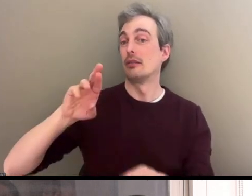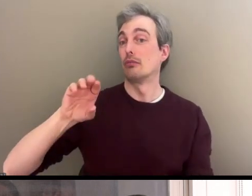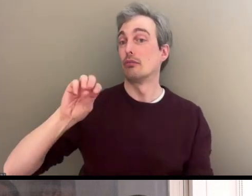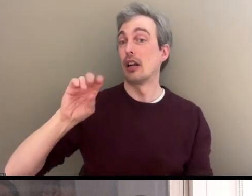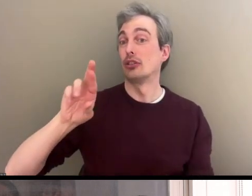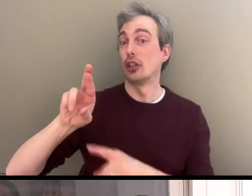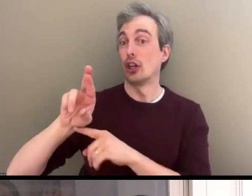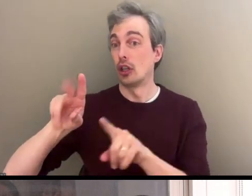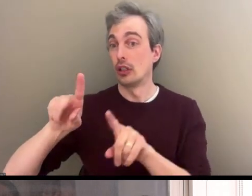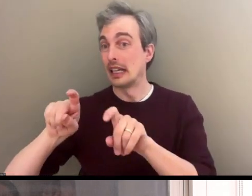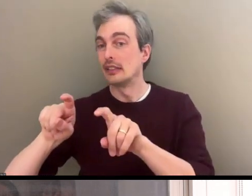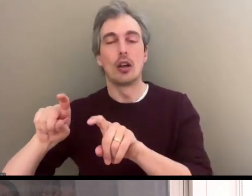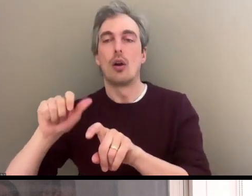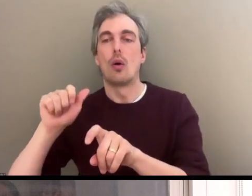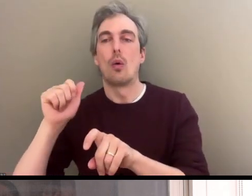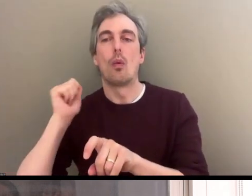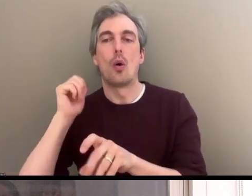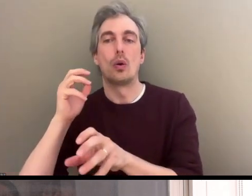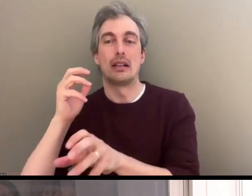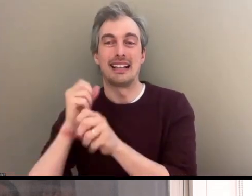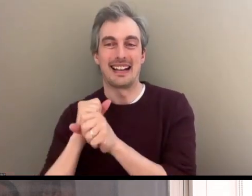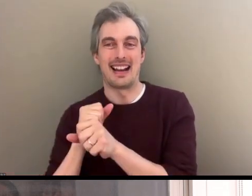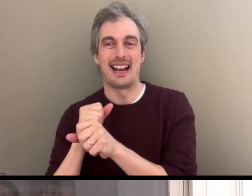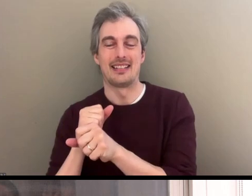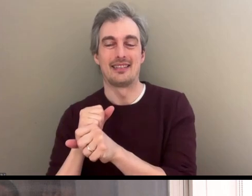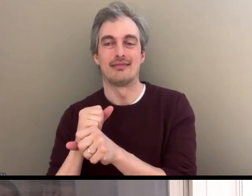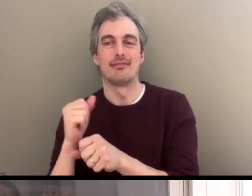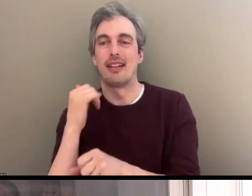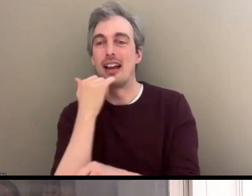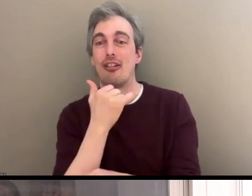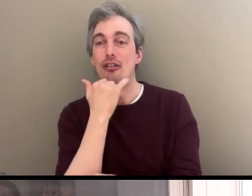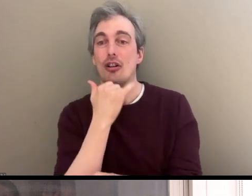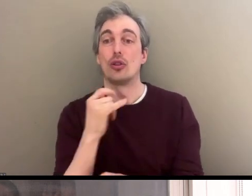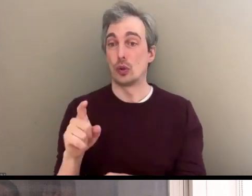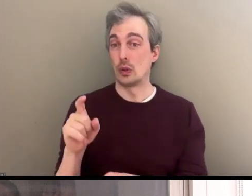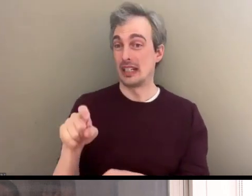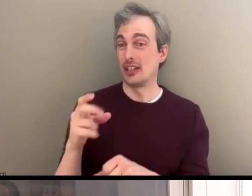So you have to use it in conjunction with something like axe-for-react or another tool.